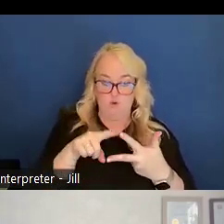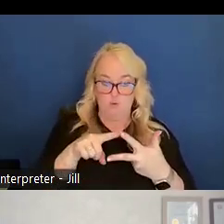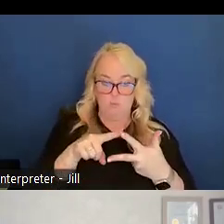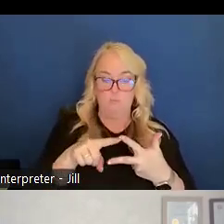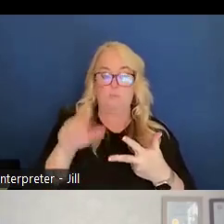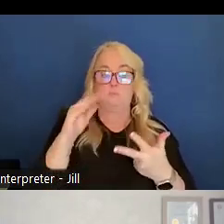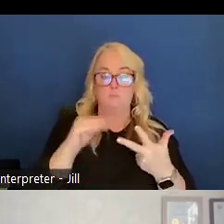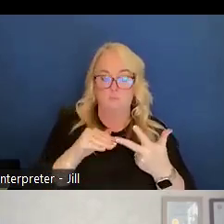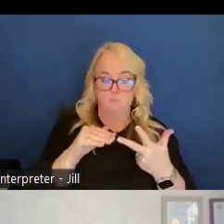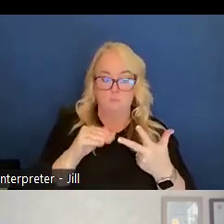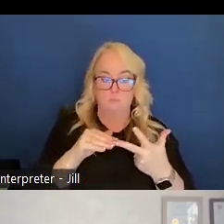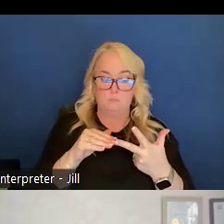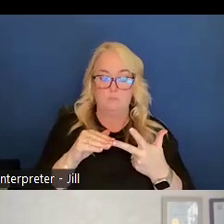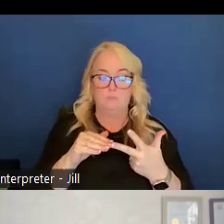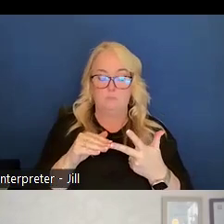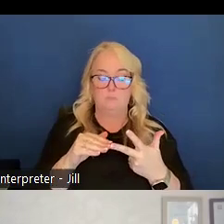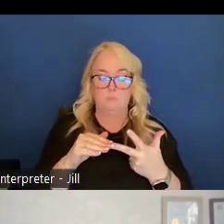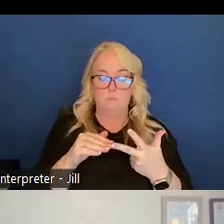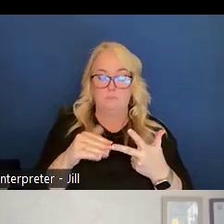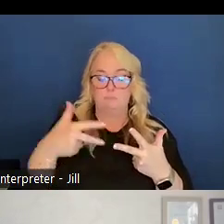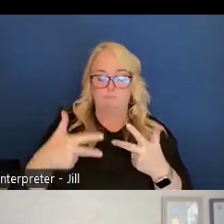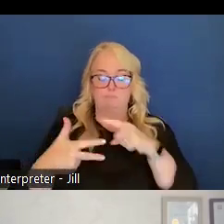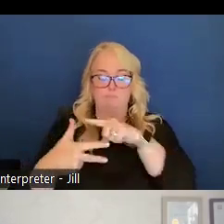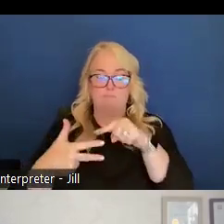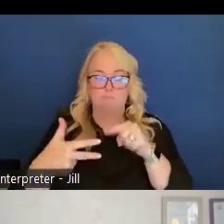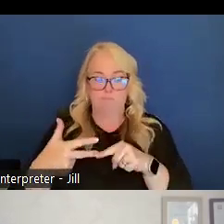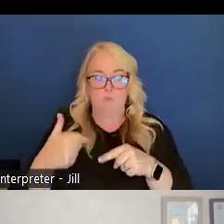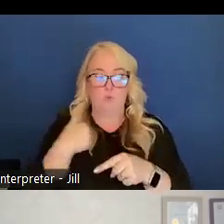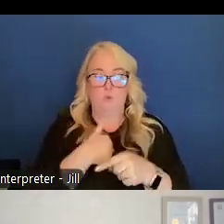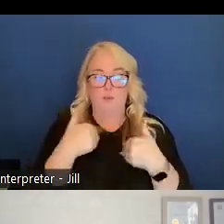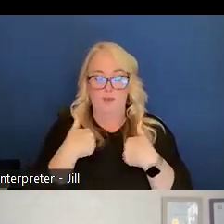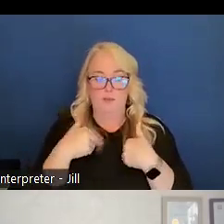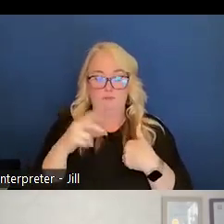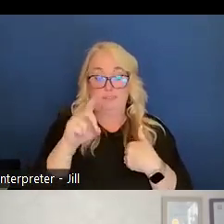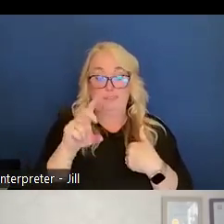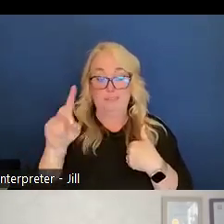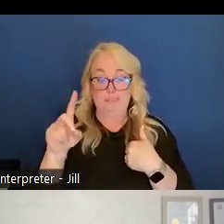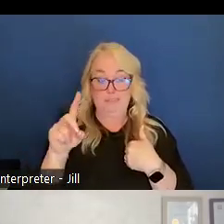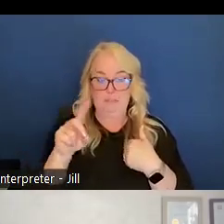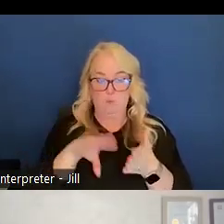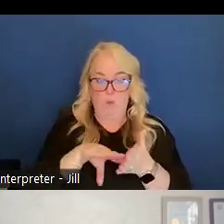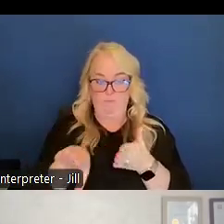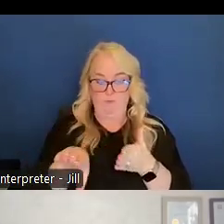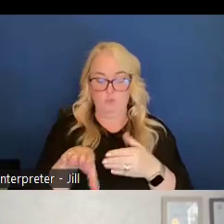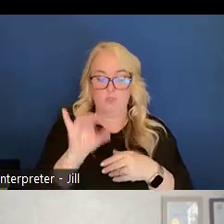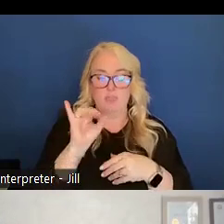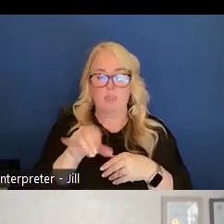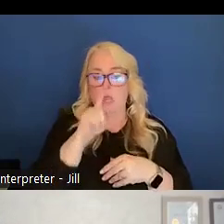the Department of Developmental Disabilities, we have what we call the DD waivers, and they're all basically still a nursing